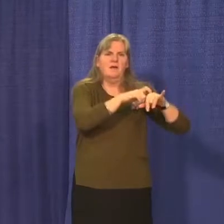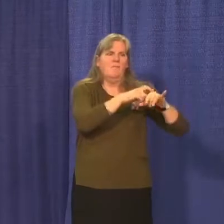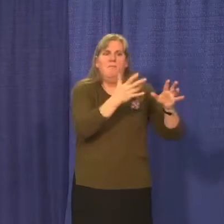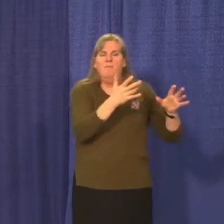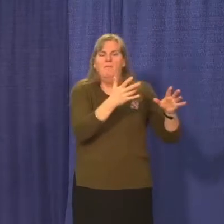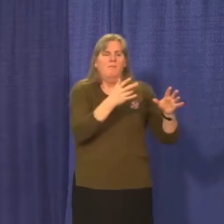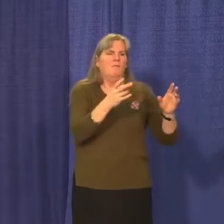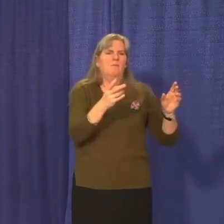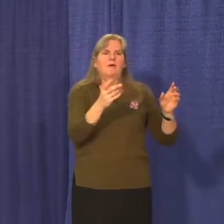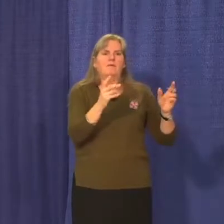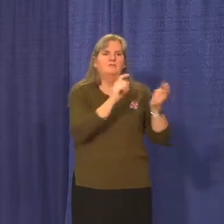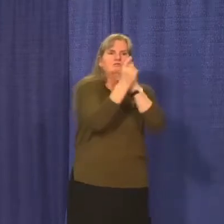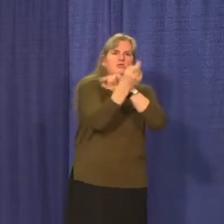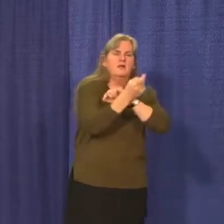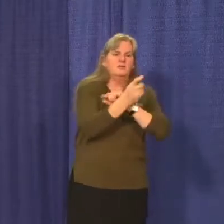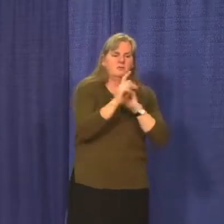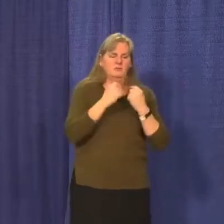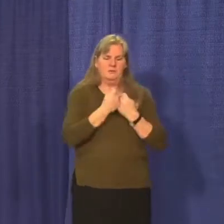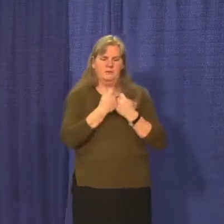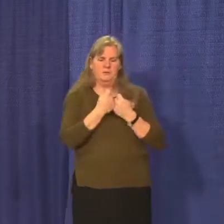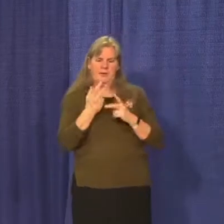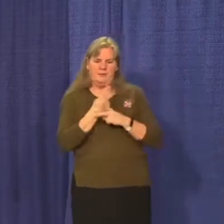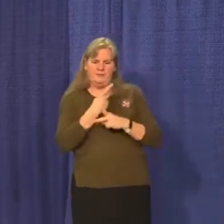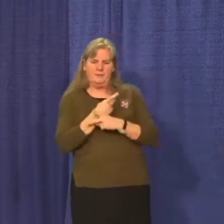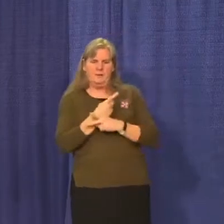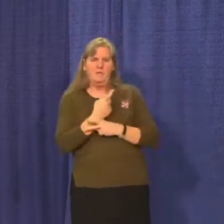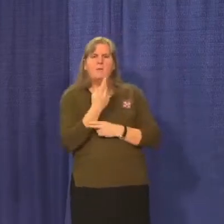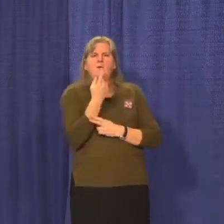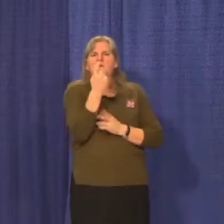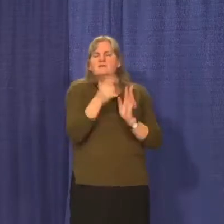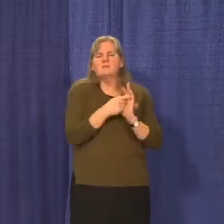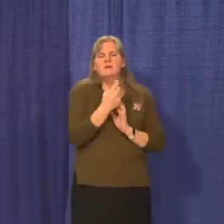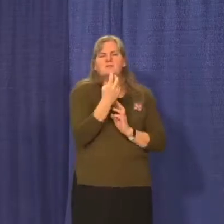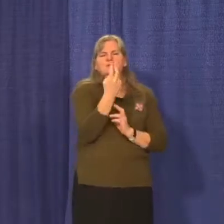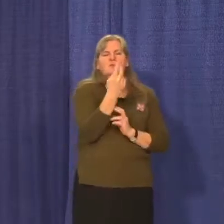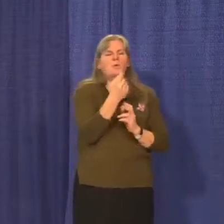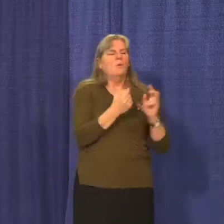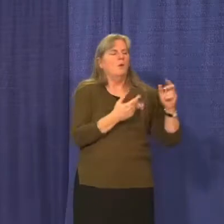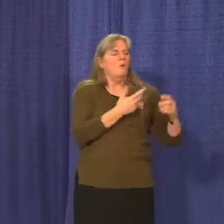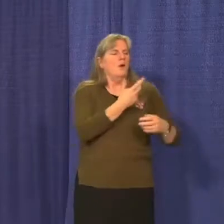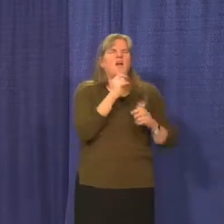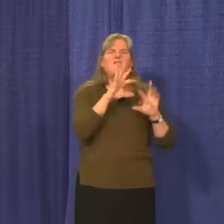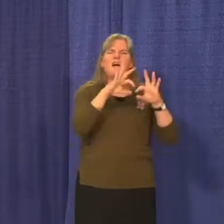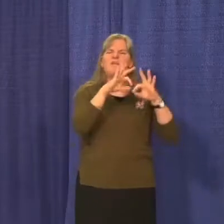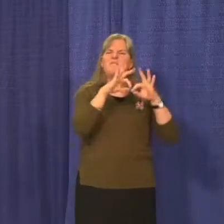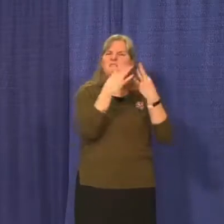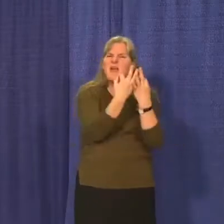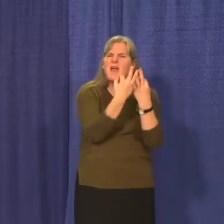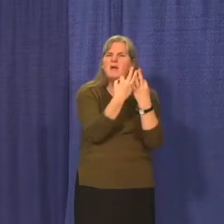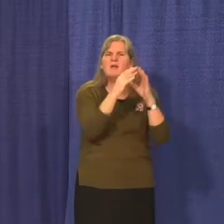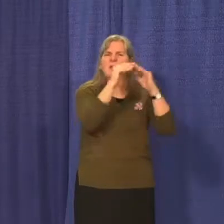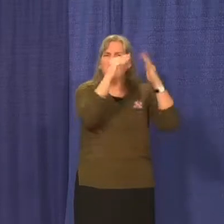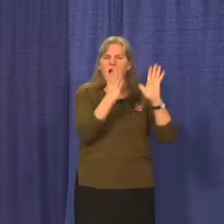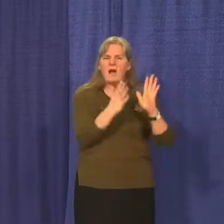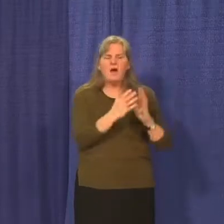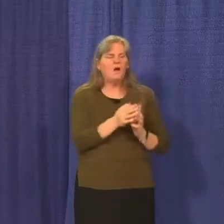vaccination. Quickly the teams figured out to add an extra chair. If it was a household coming, we